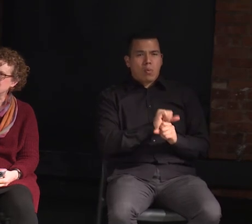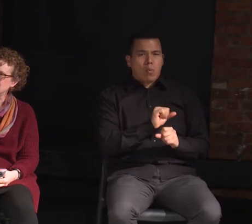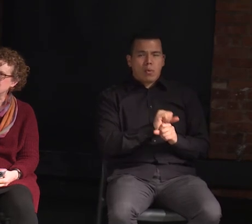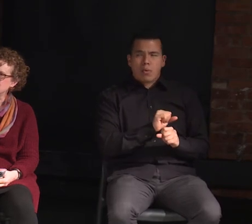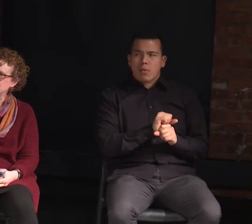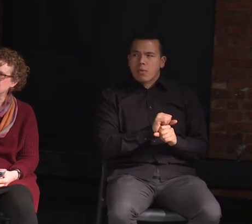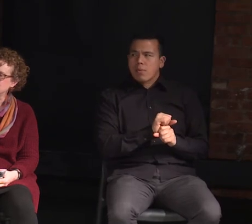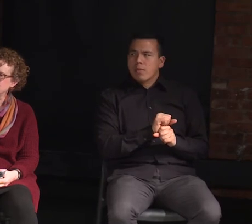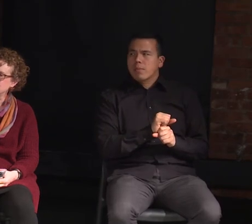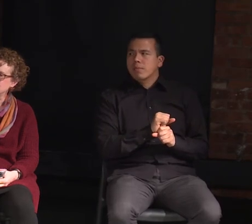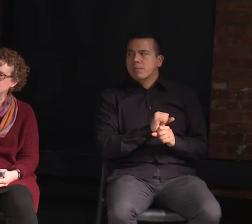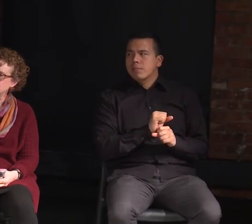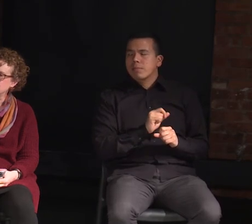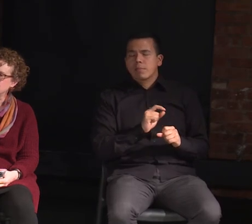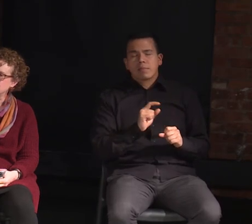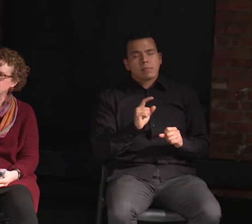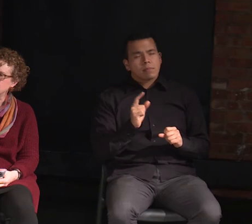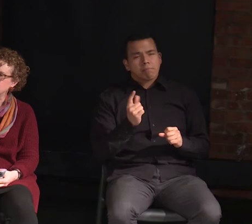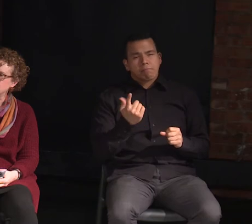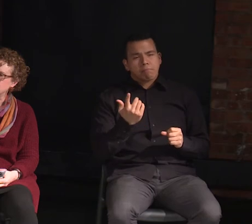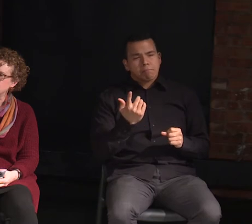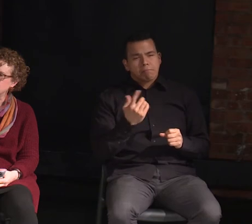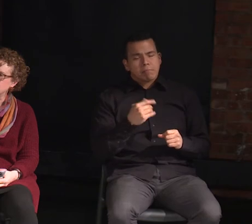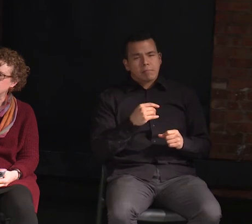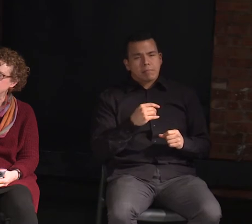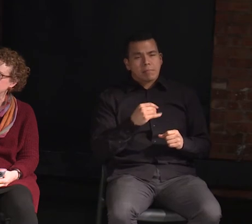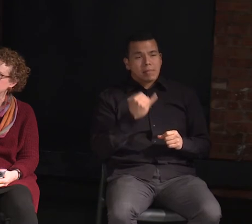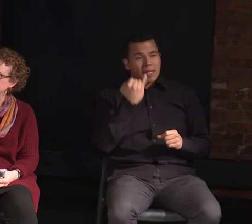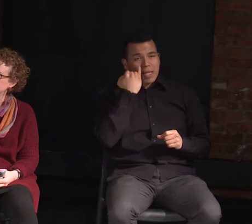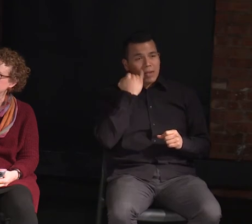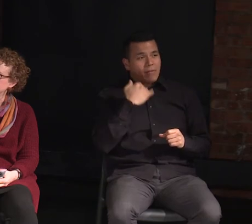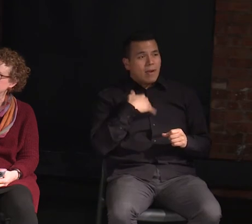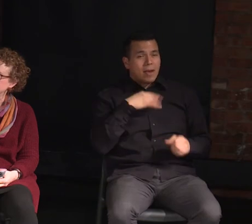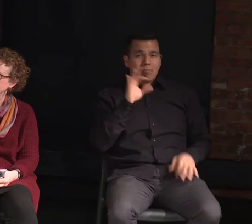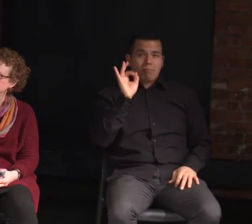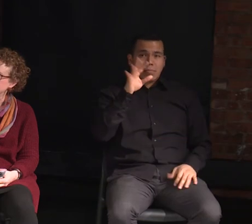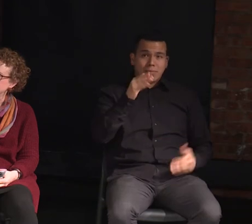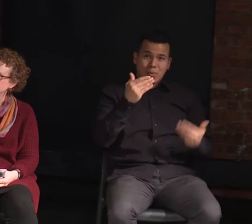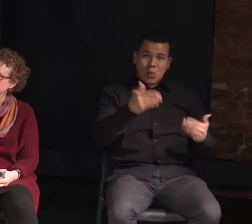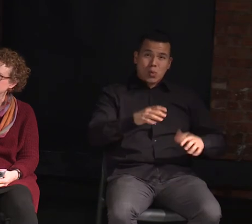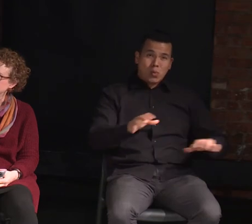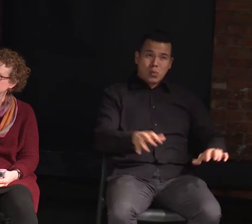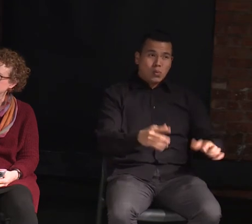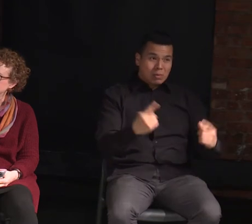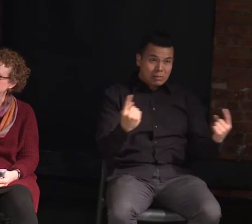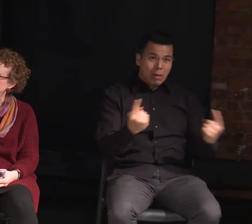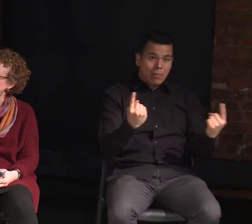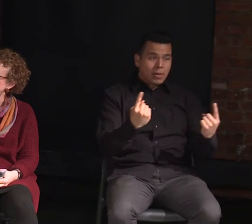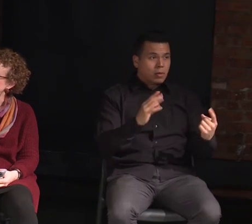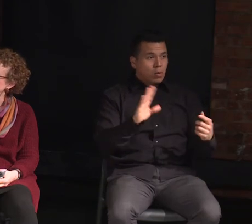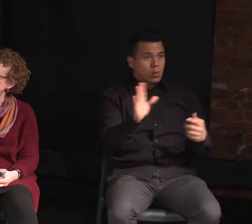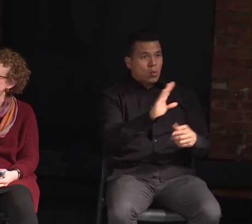If I can say, do something simple when you go to the place that you work, or that you